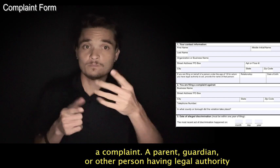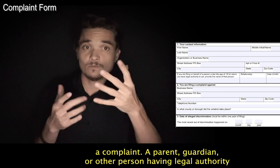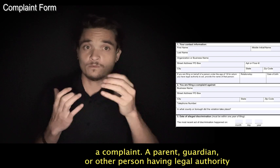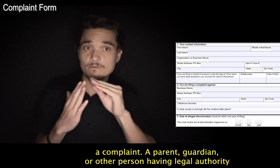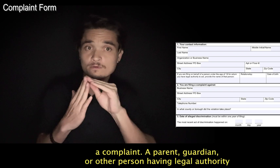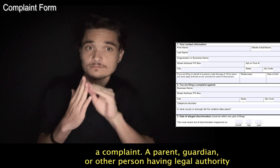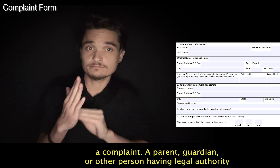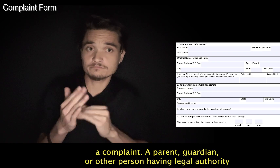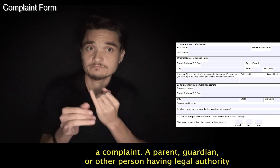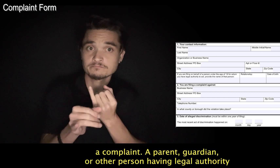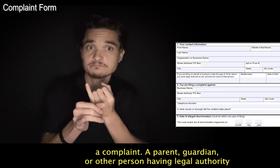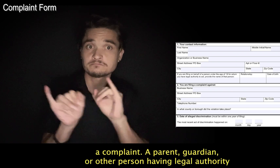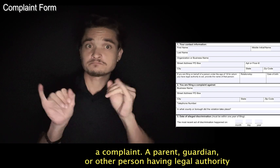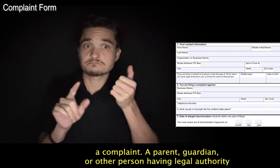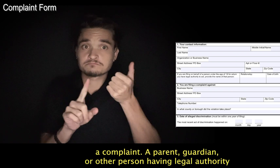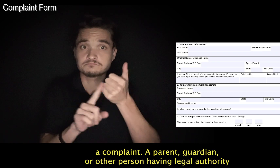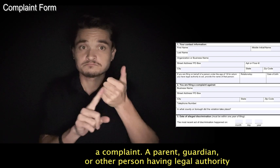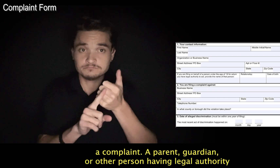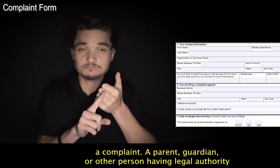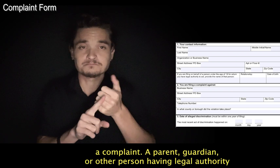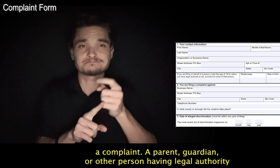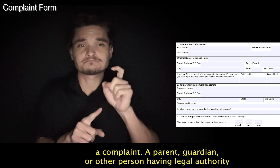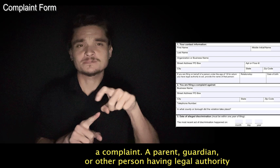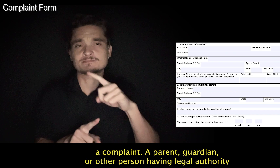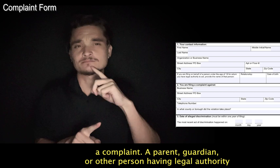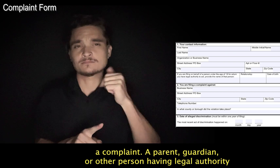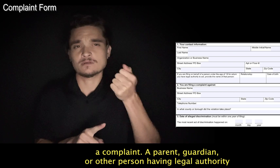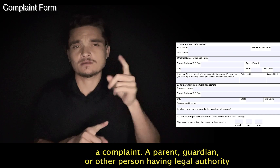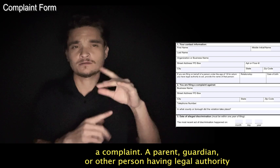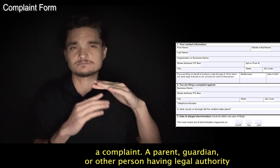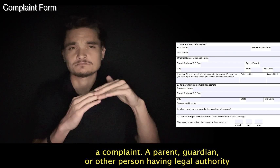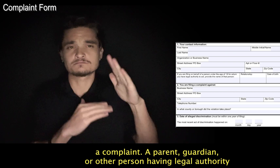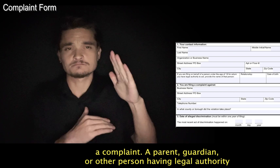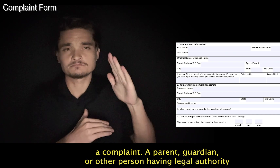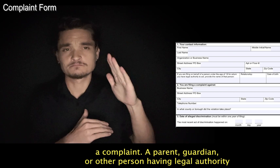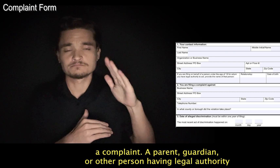a complaint. A parent, guardian, or other person having legal authority